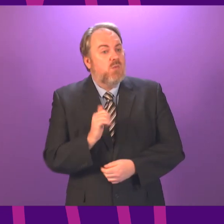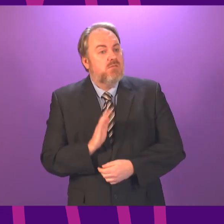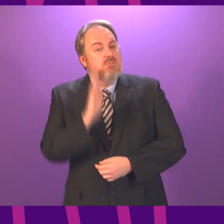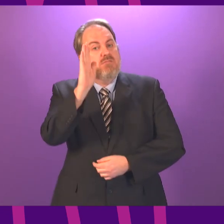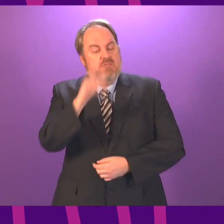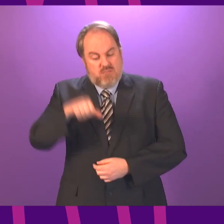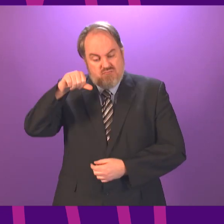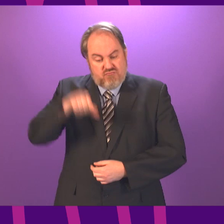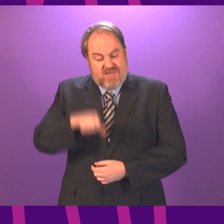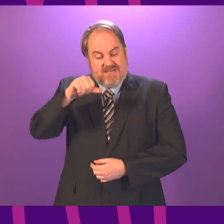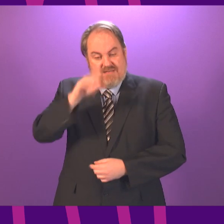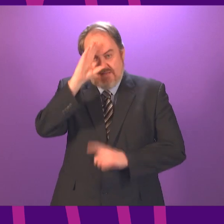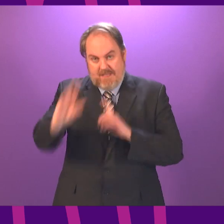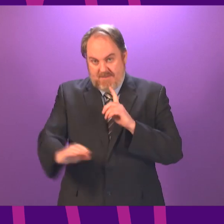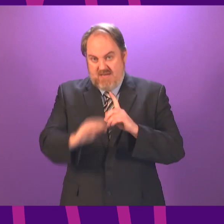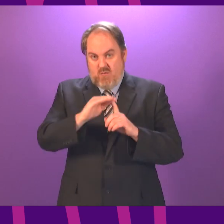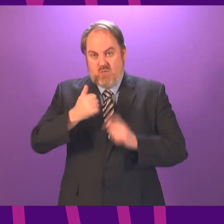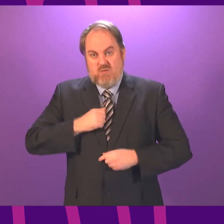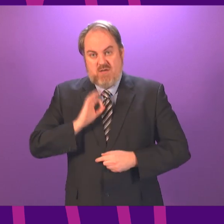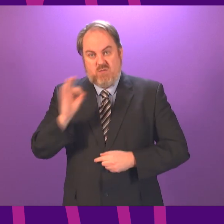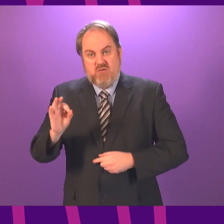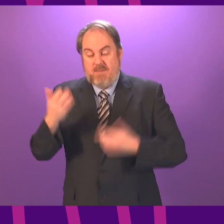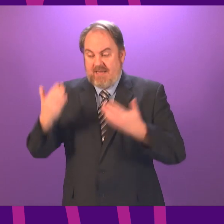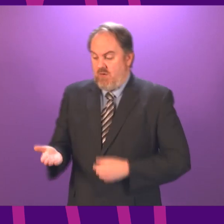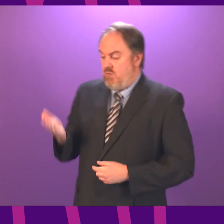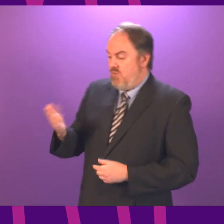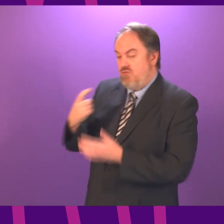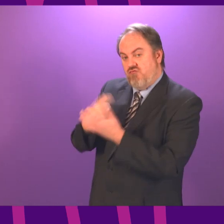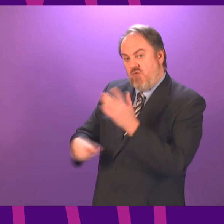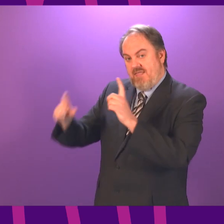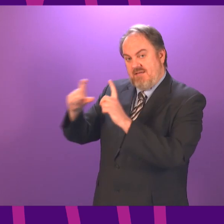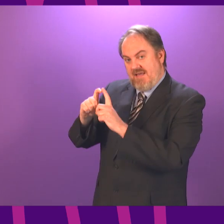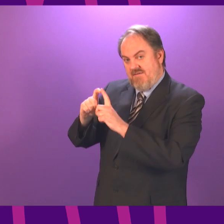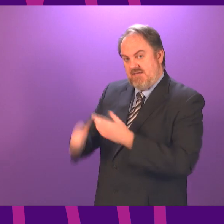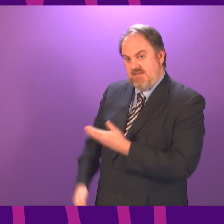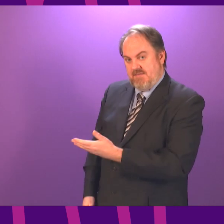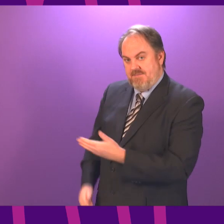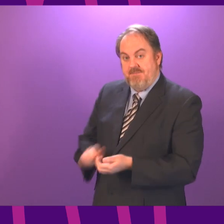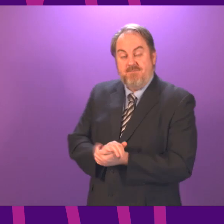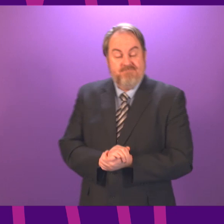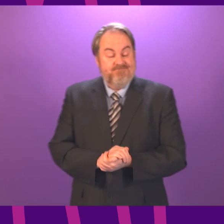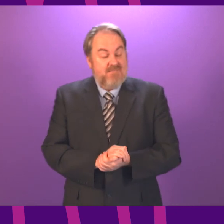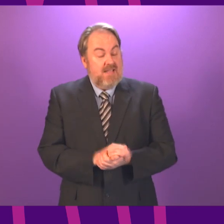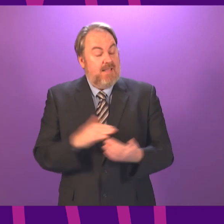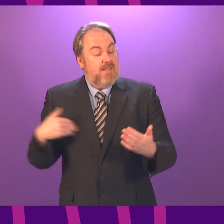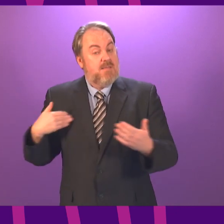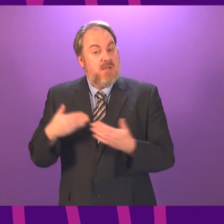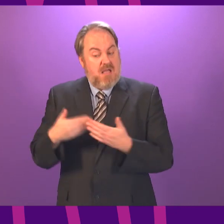health service and, of course, save lives. Ruth Davidson (Edinburgh Central) (Con): Over the past 10 months and even before that,